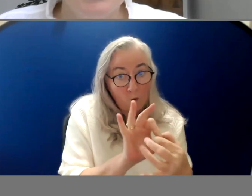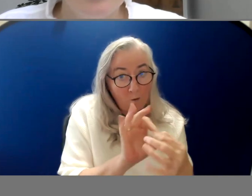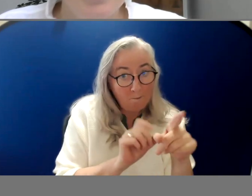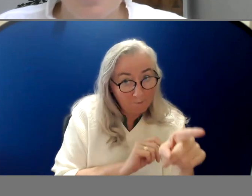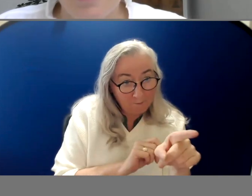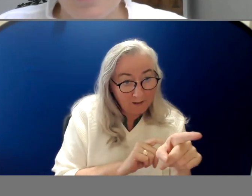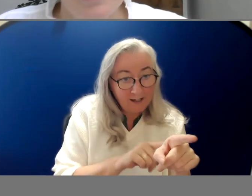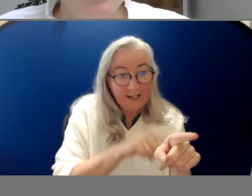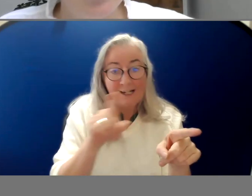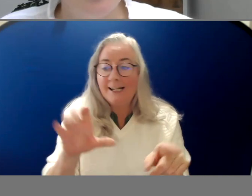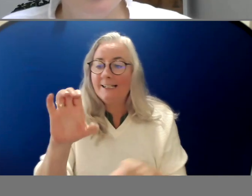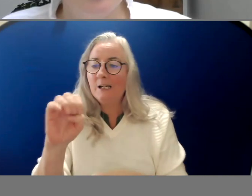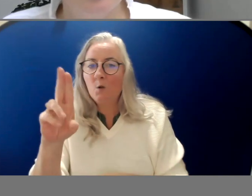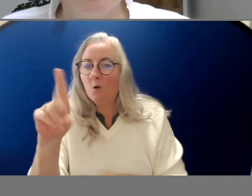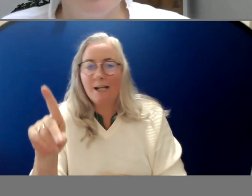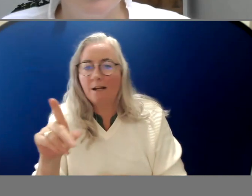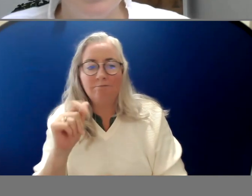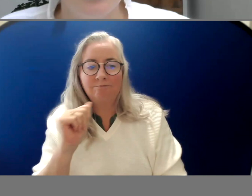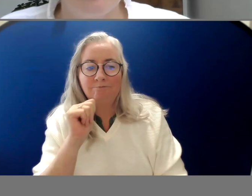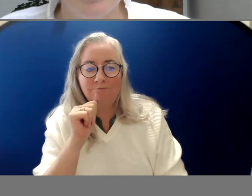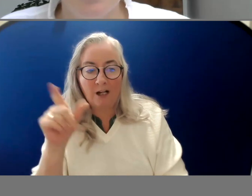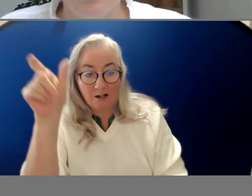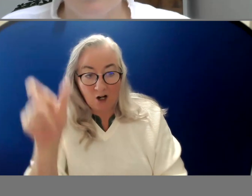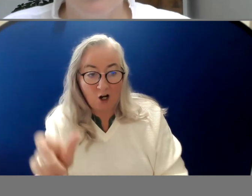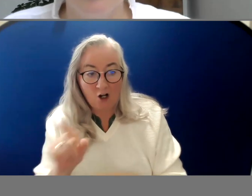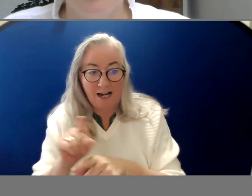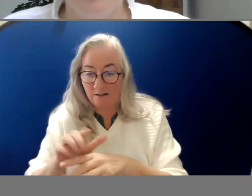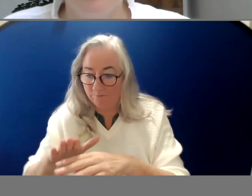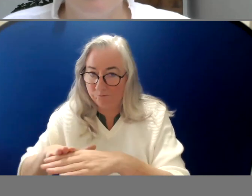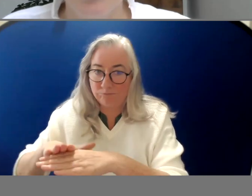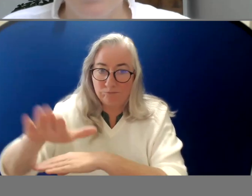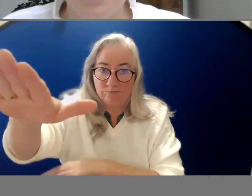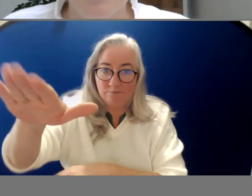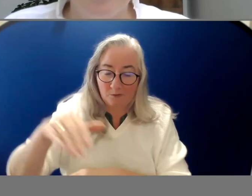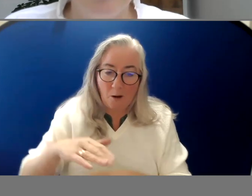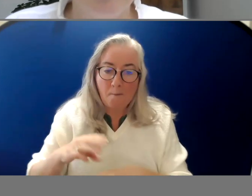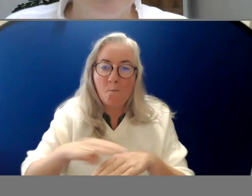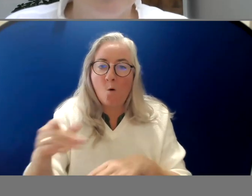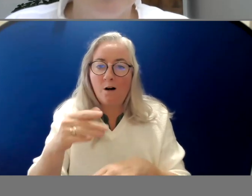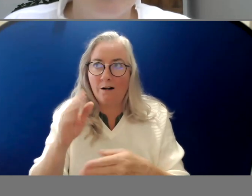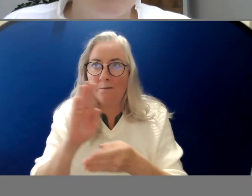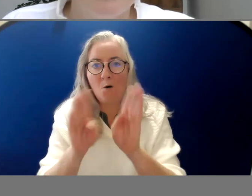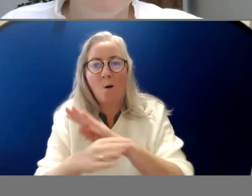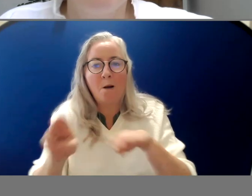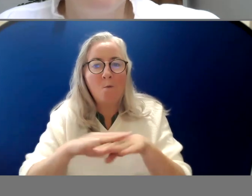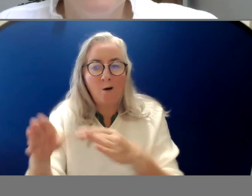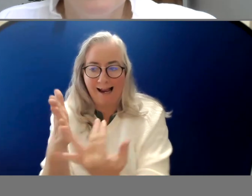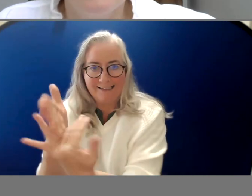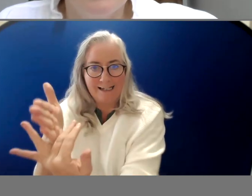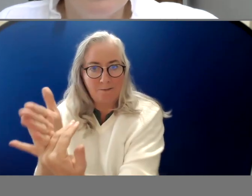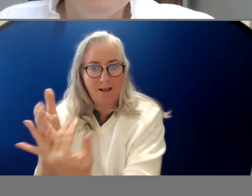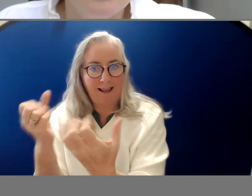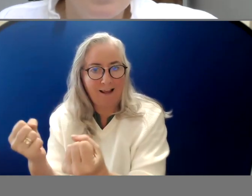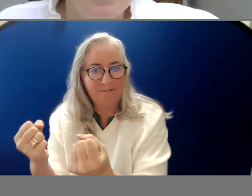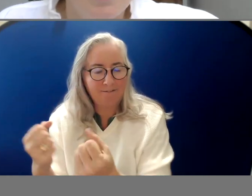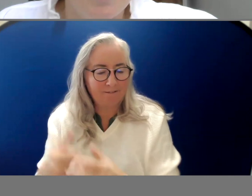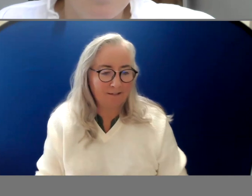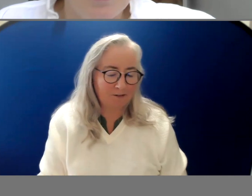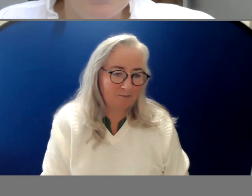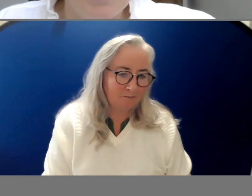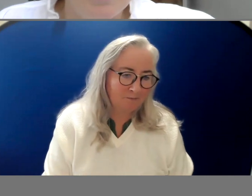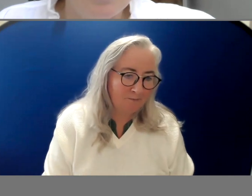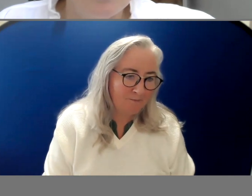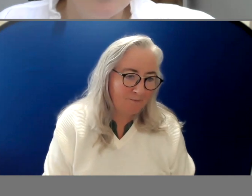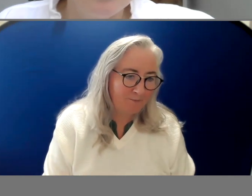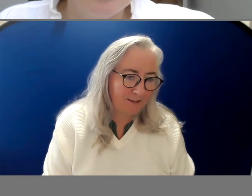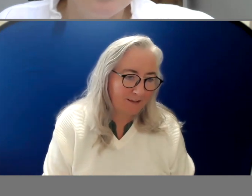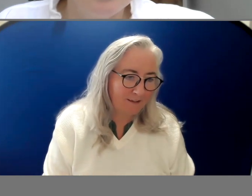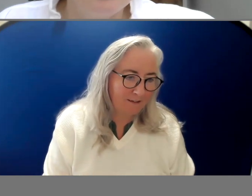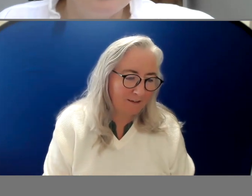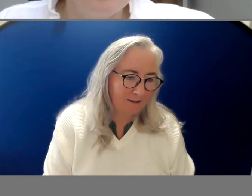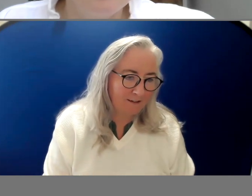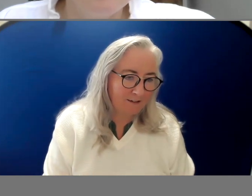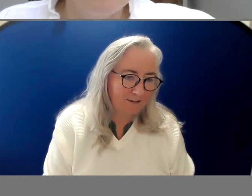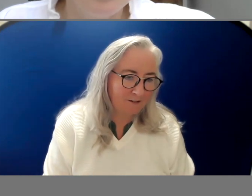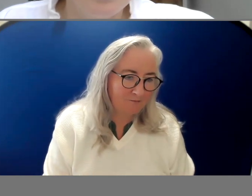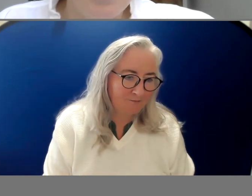CEUD guidelines to say no that that really straight flights are much more accessible and then for